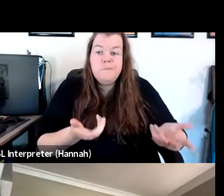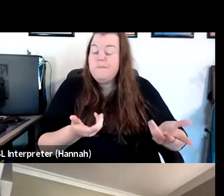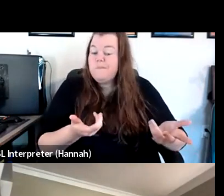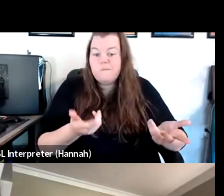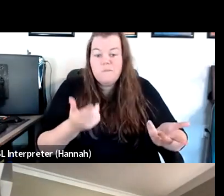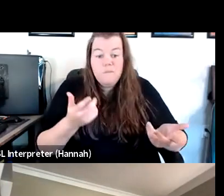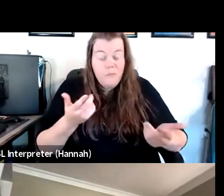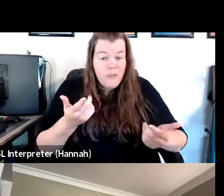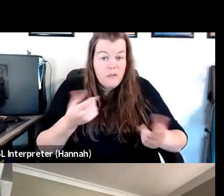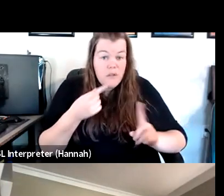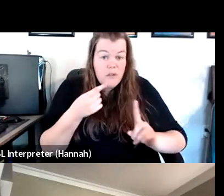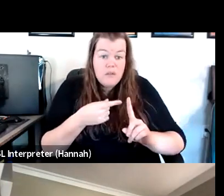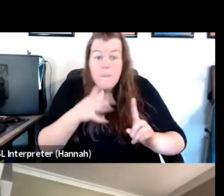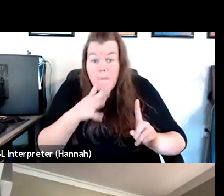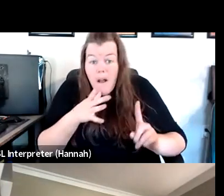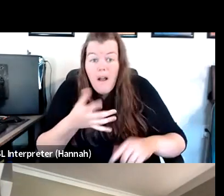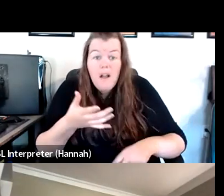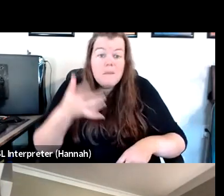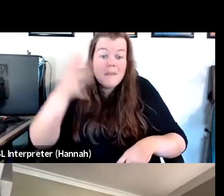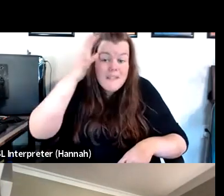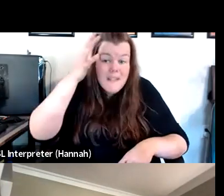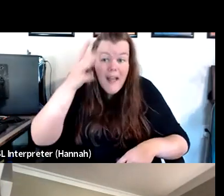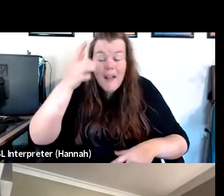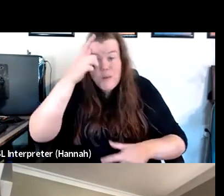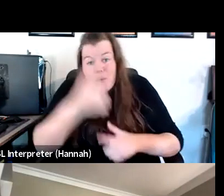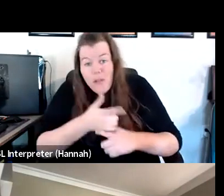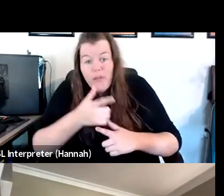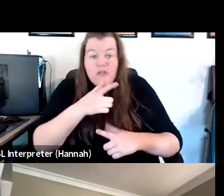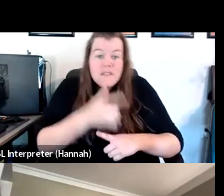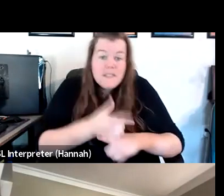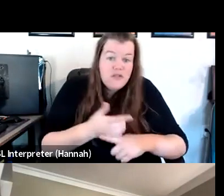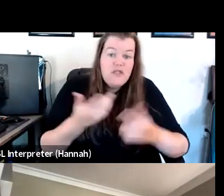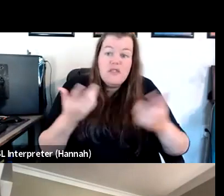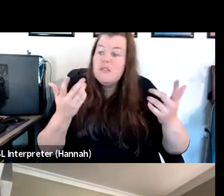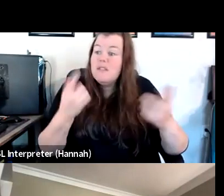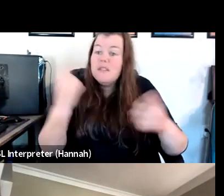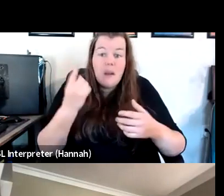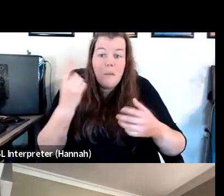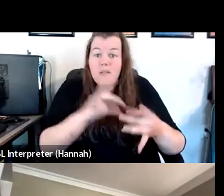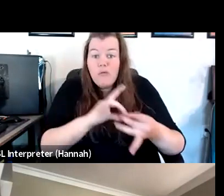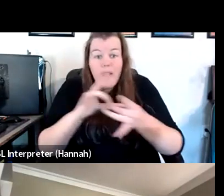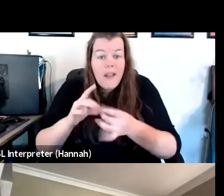are they mom, dad, brother, or sister, are they someone affiliated with a service provider